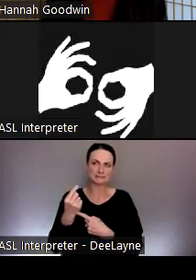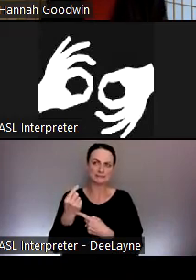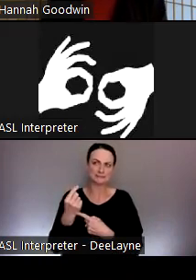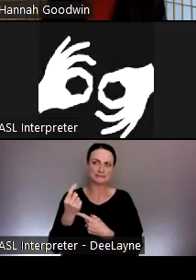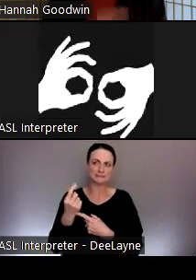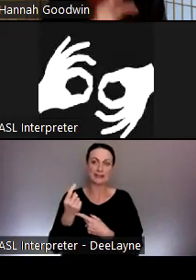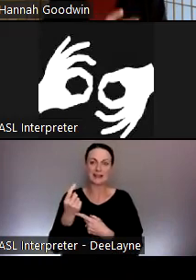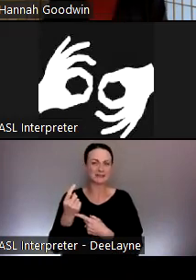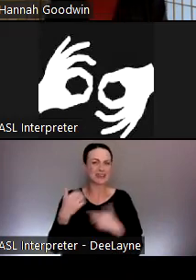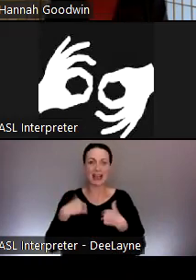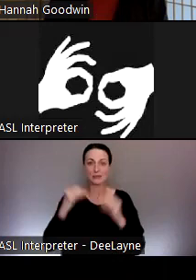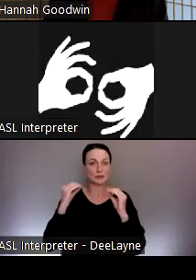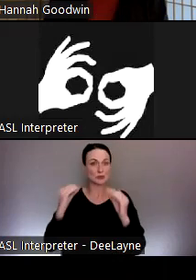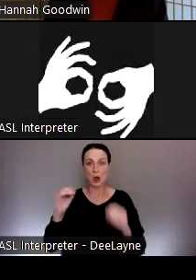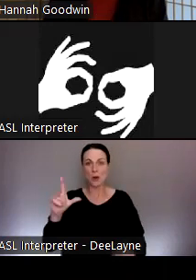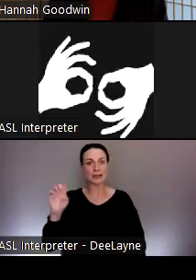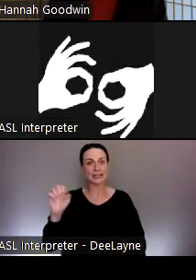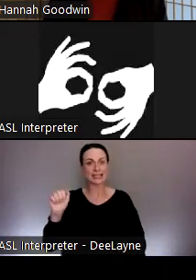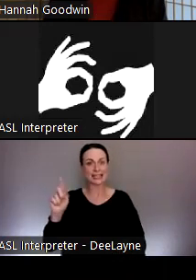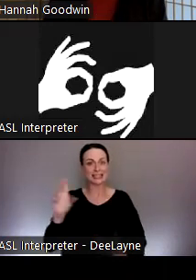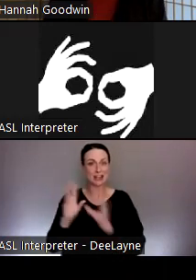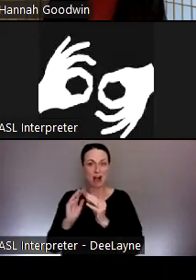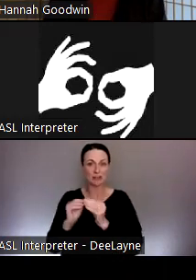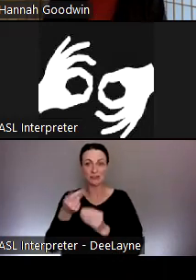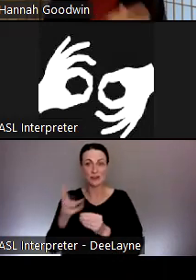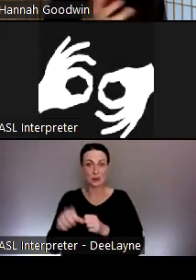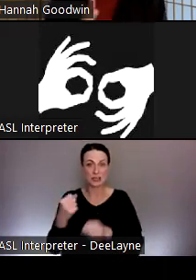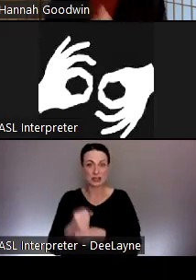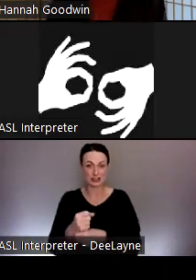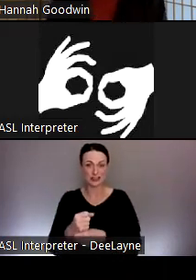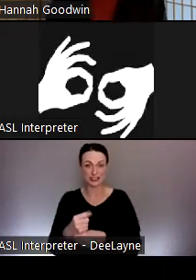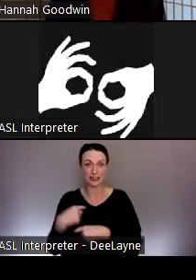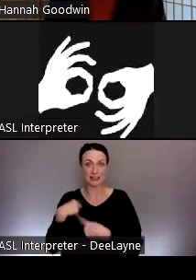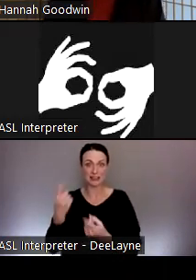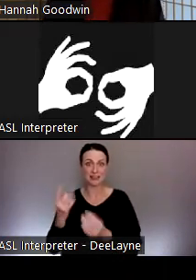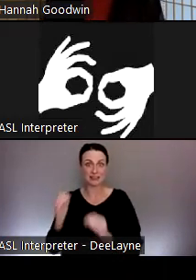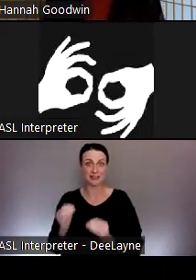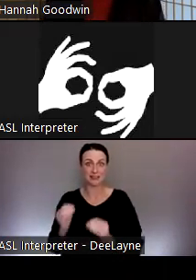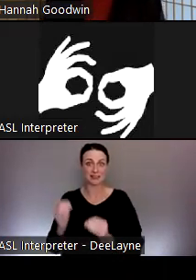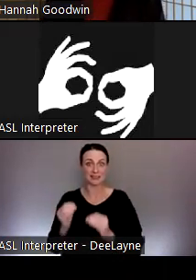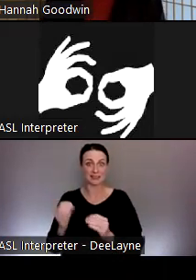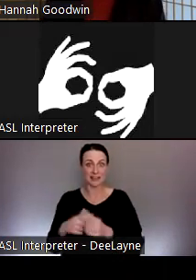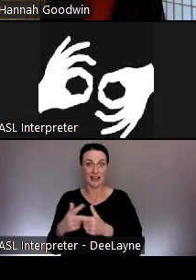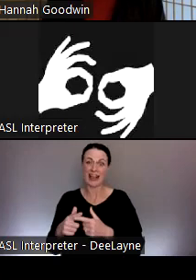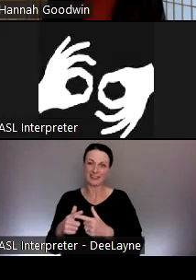there was no LEAD conference for a few years. And over that time, with COVID in particular,